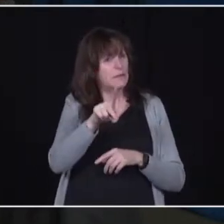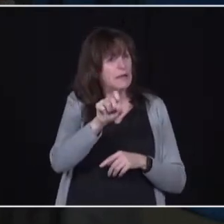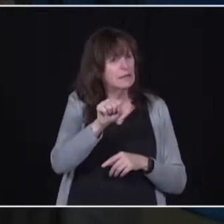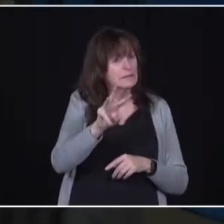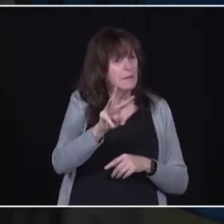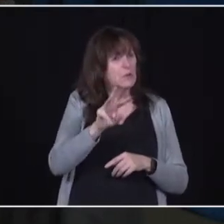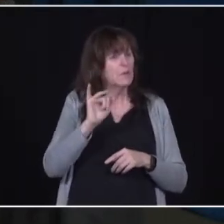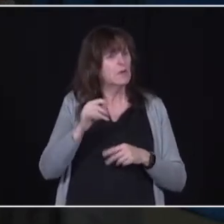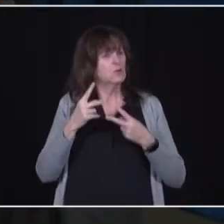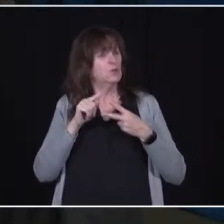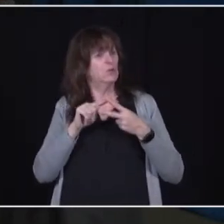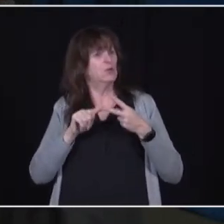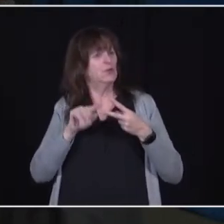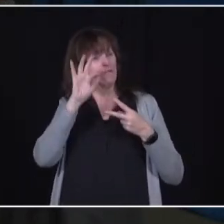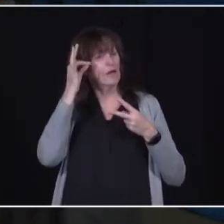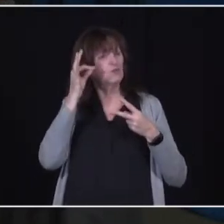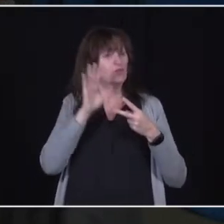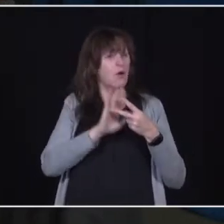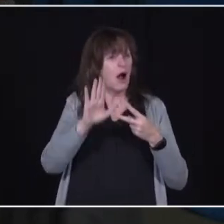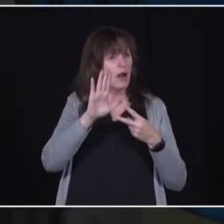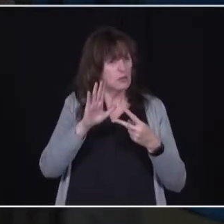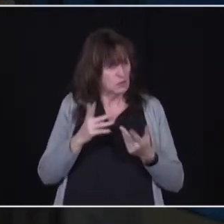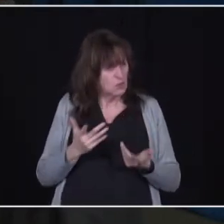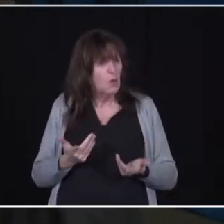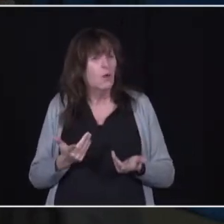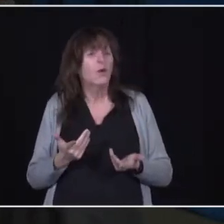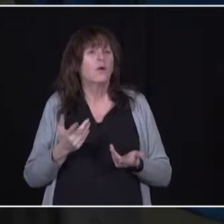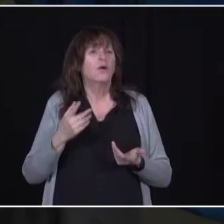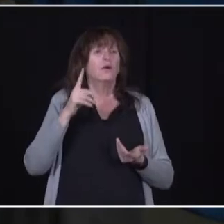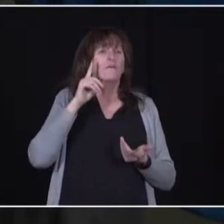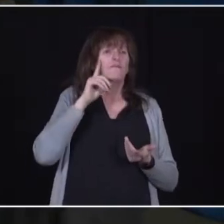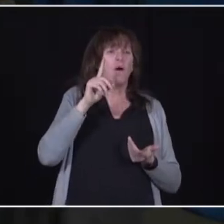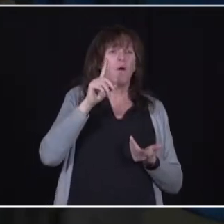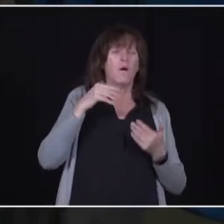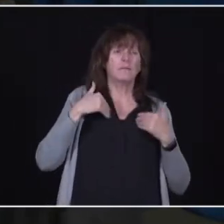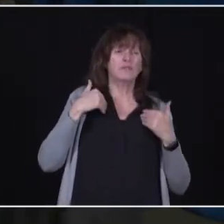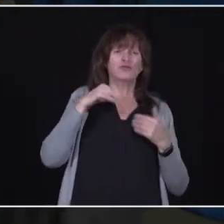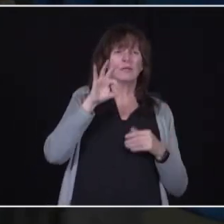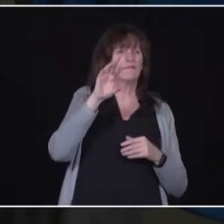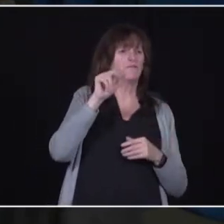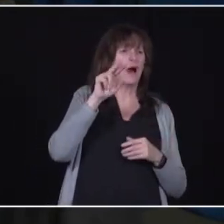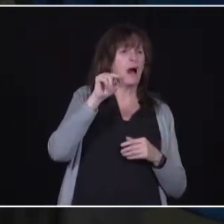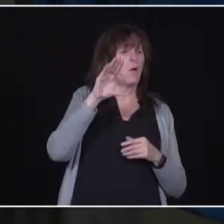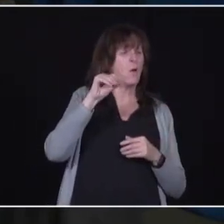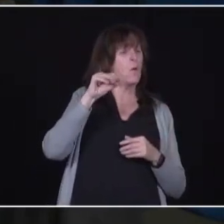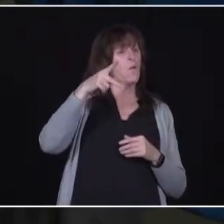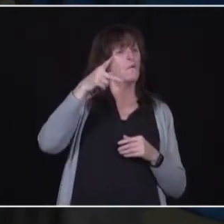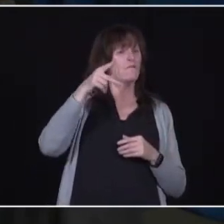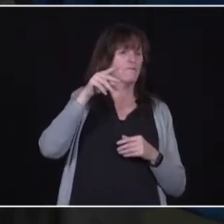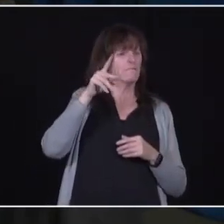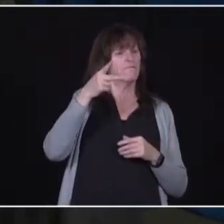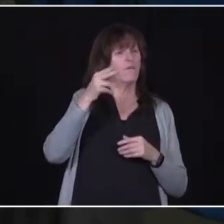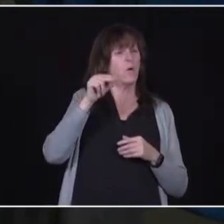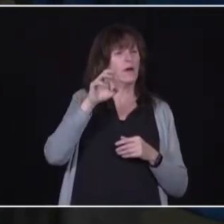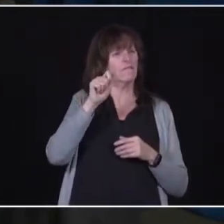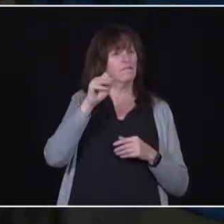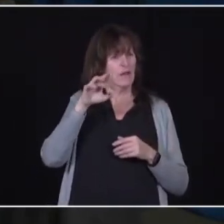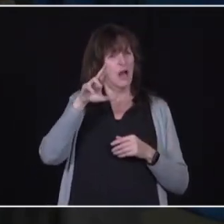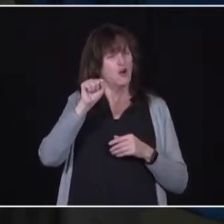I understand how important it is for people in their time of vulnerability